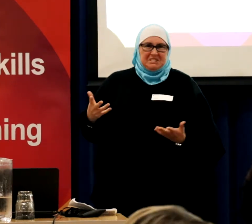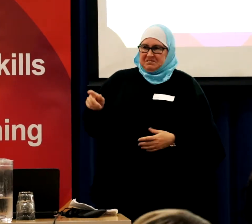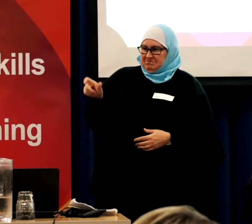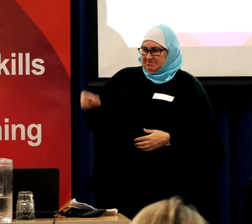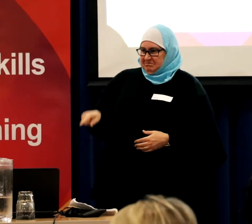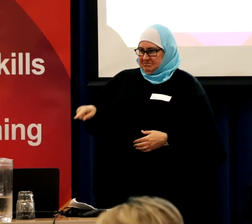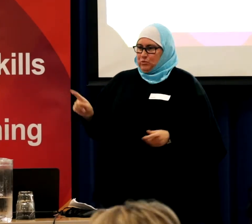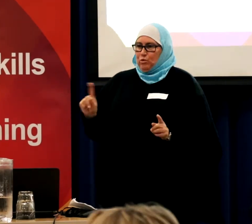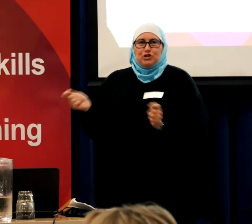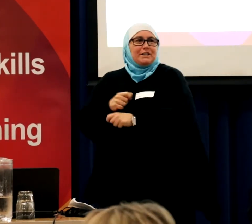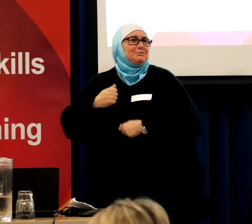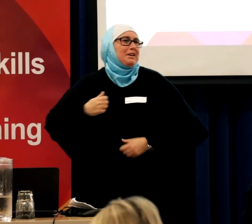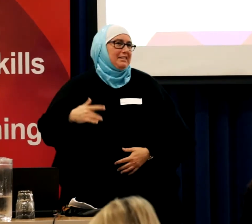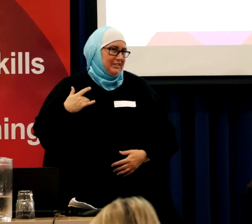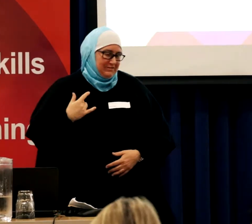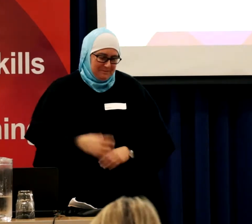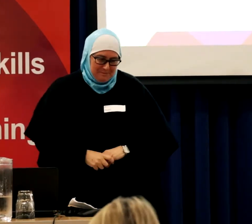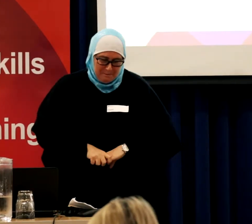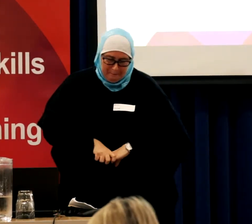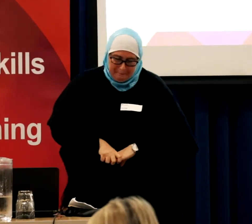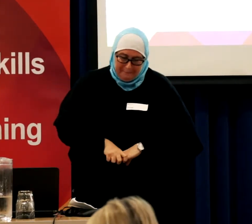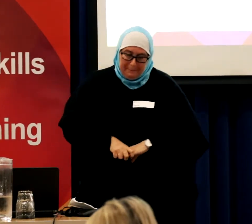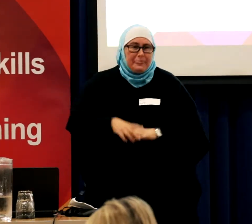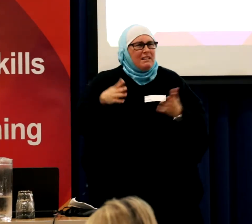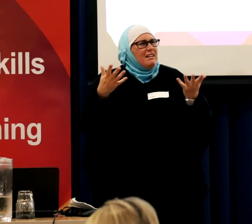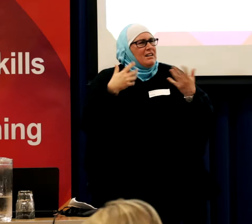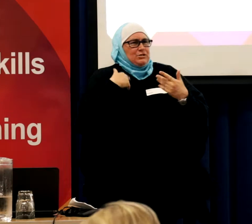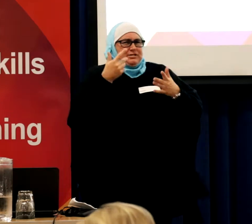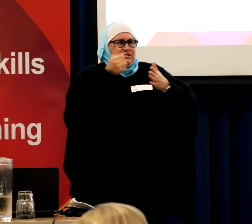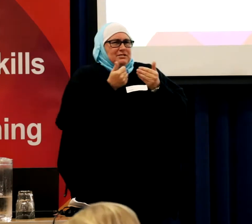in my life as a Deaf person and what’s changed my life.